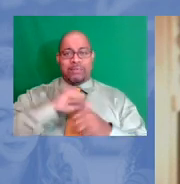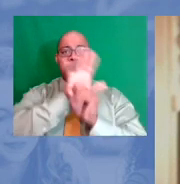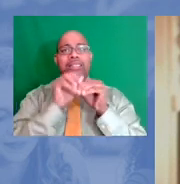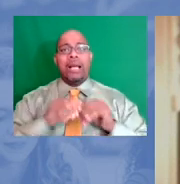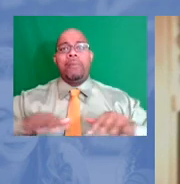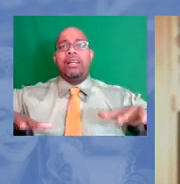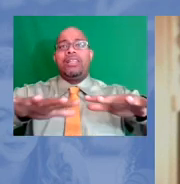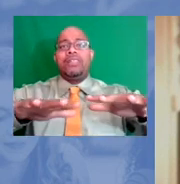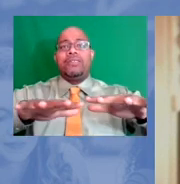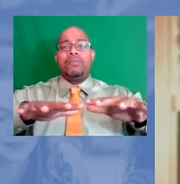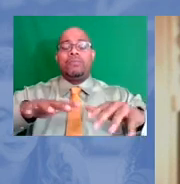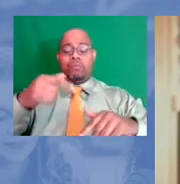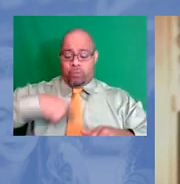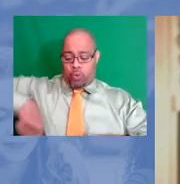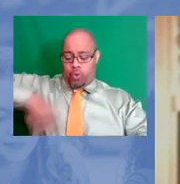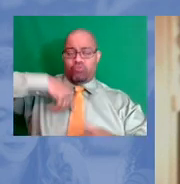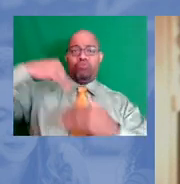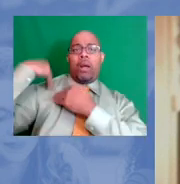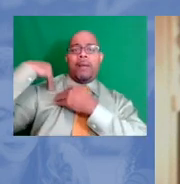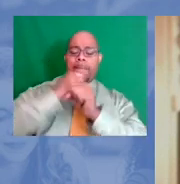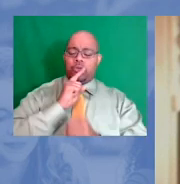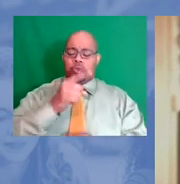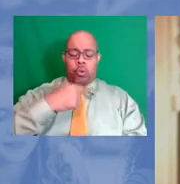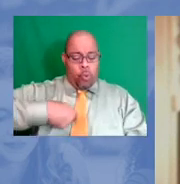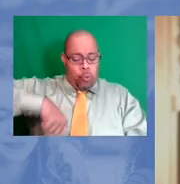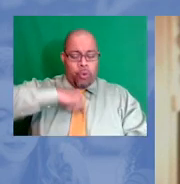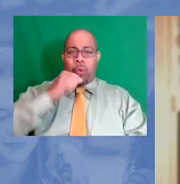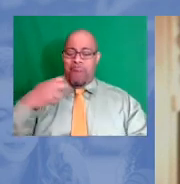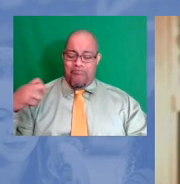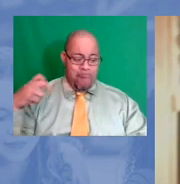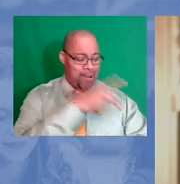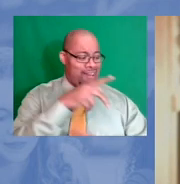ALL OF US TO ENSURE WE DON'T RETURN TO THE SAME BROKEN SYSTEMS OF THE PAST.